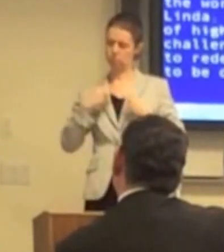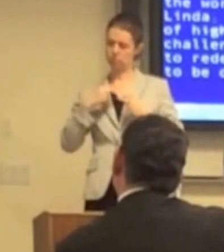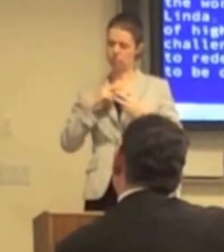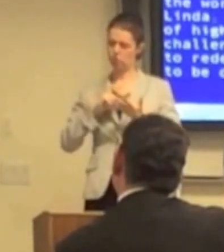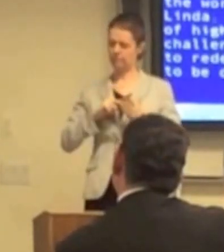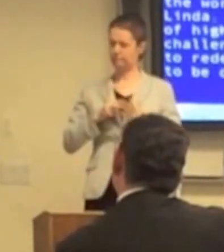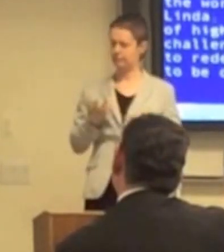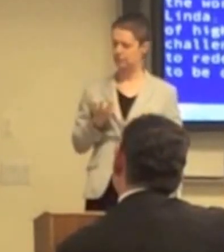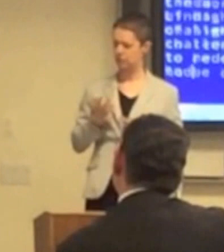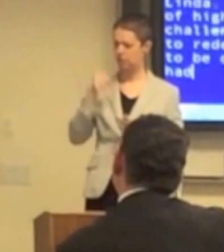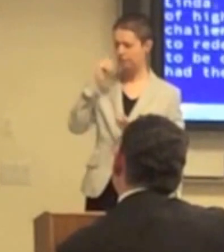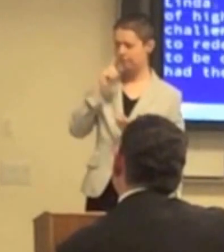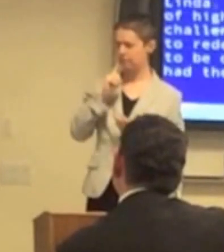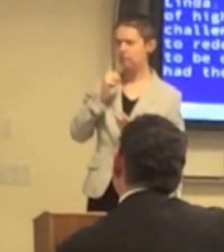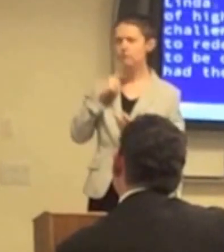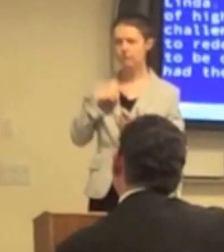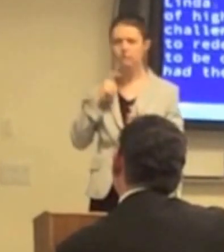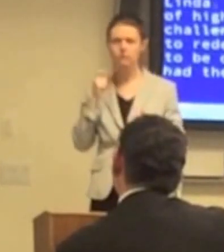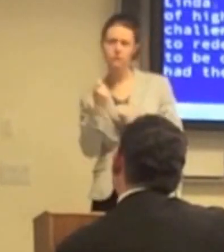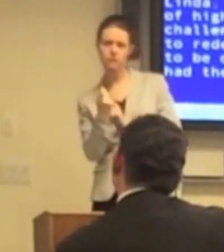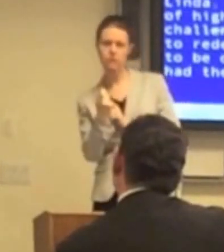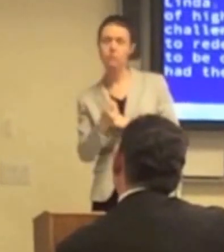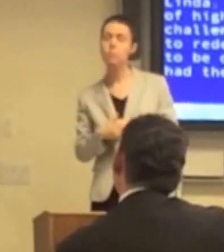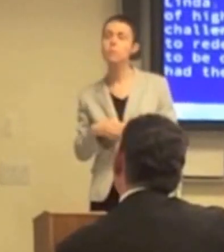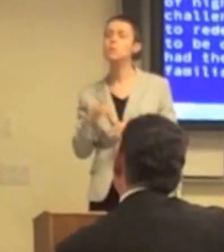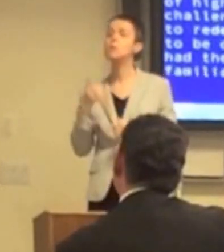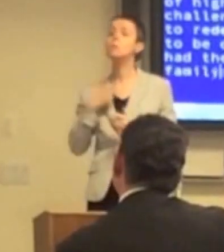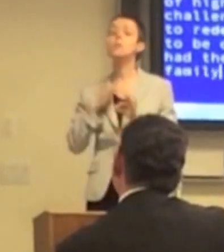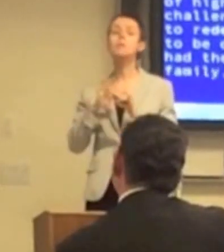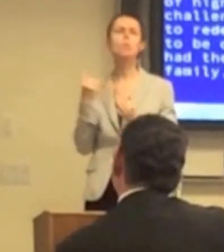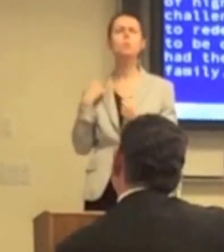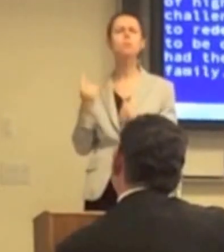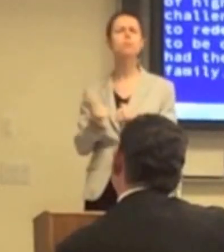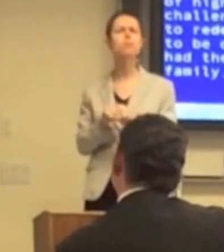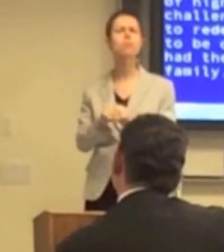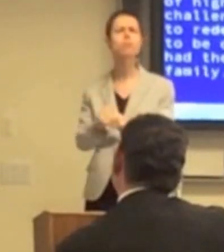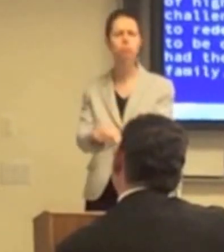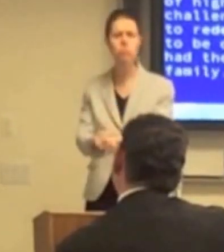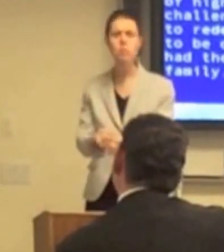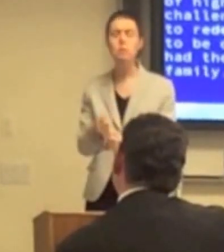I have always had the support of my family, but there was and is